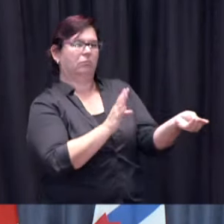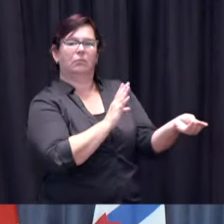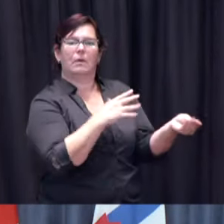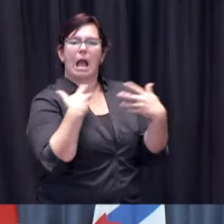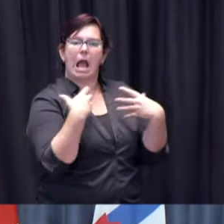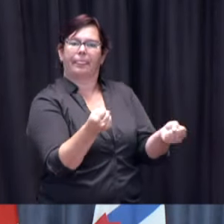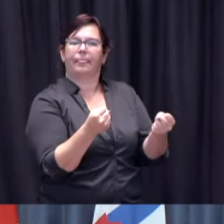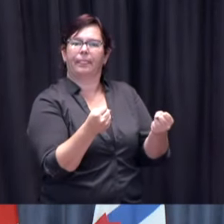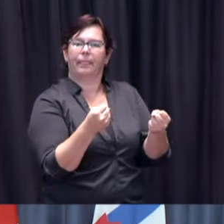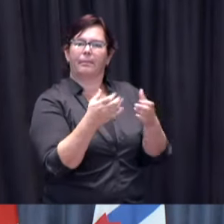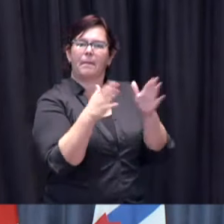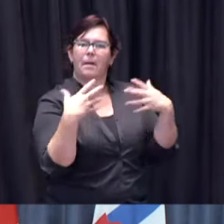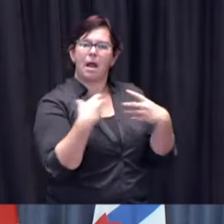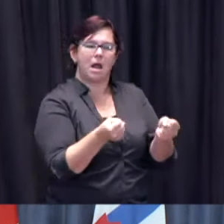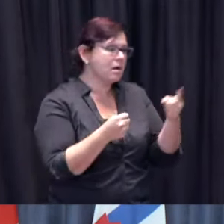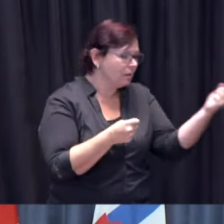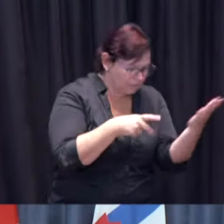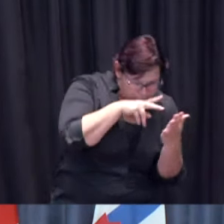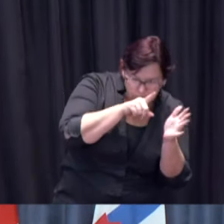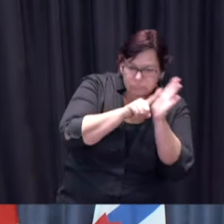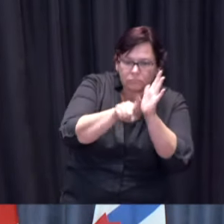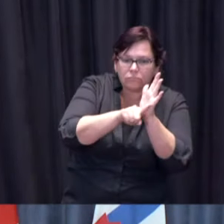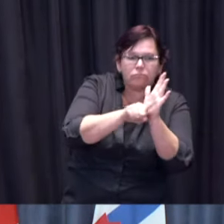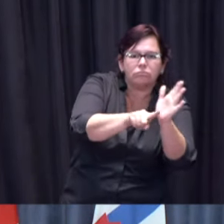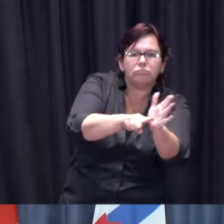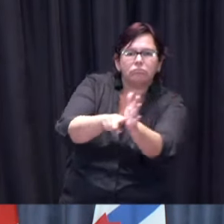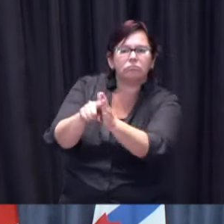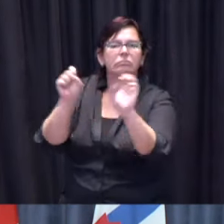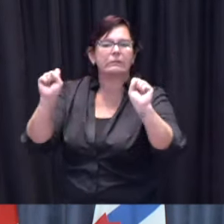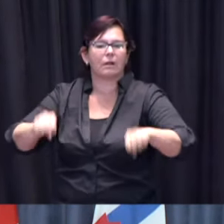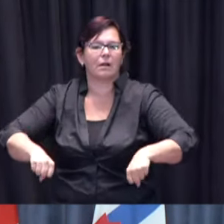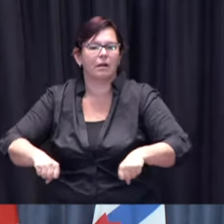patron of that same restaurant or bar or otherwise for public health purposes